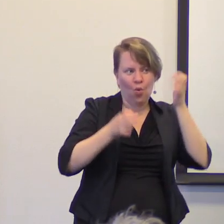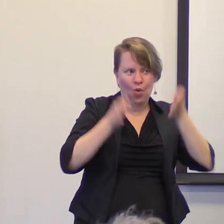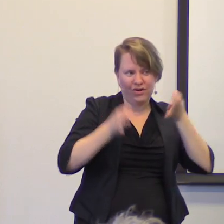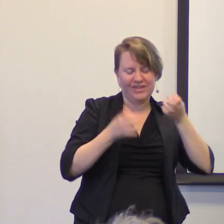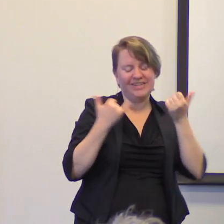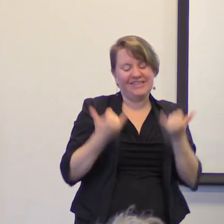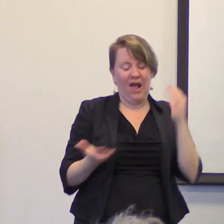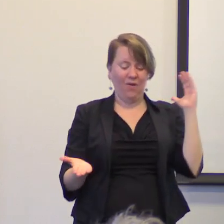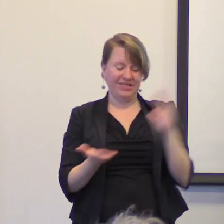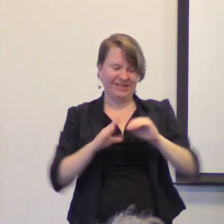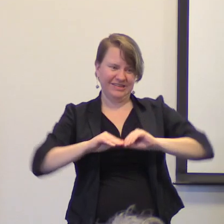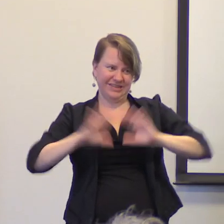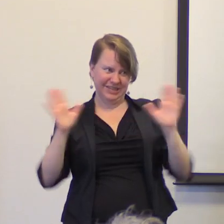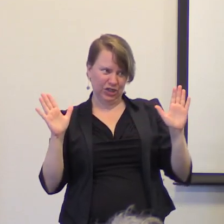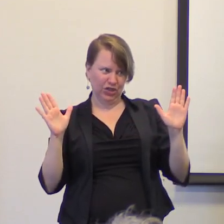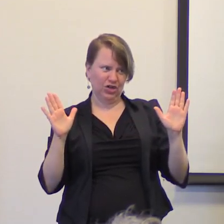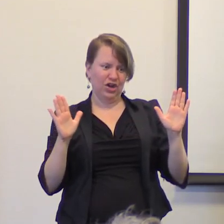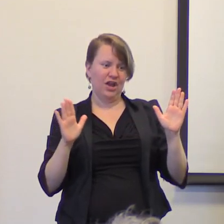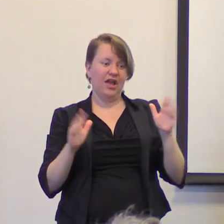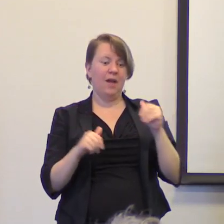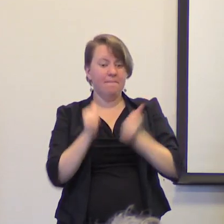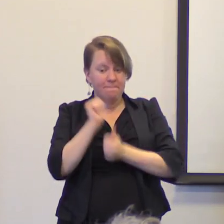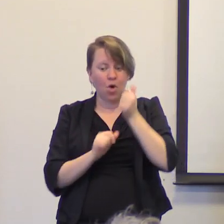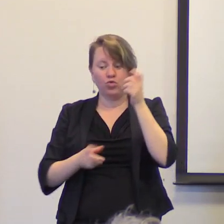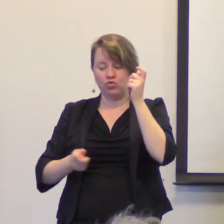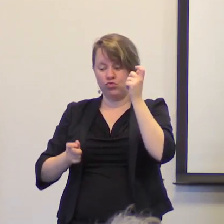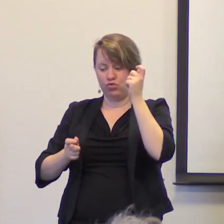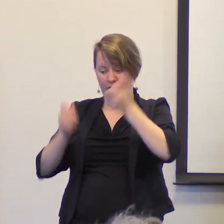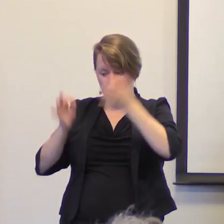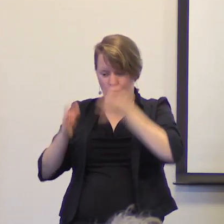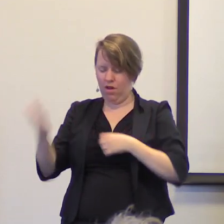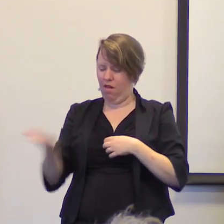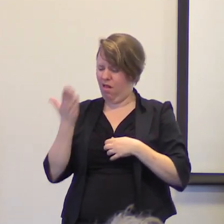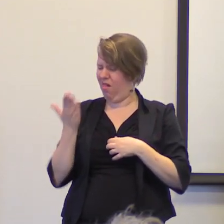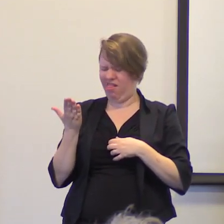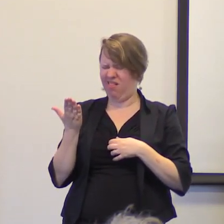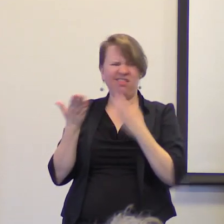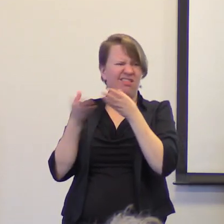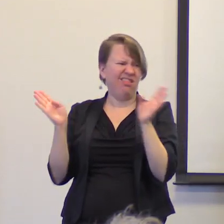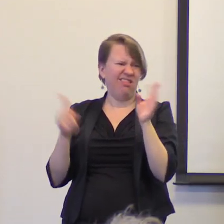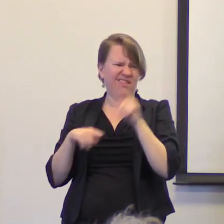In most of the courts, everybody, except one judge, looked at the original order and said, "Too broad. Unconstitutional.